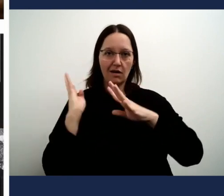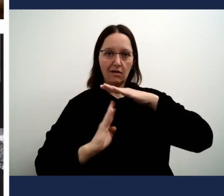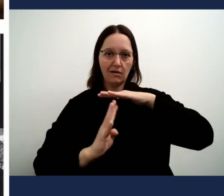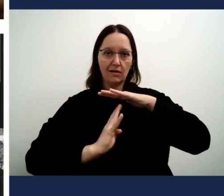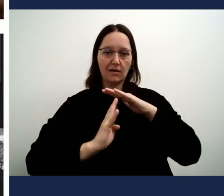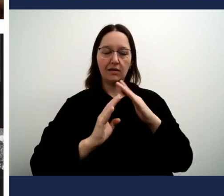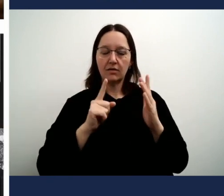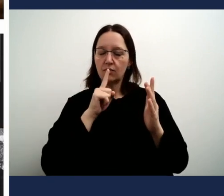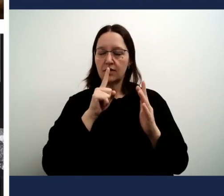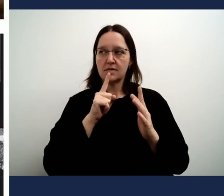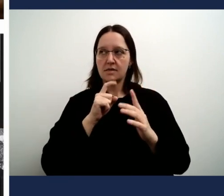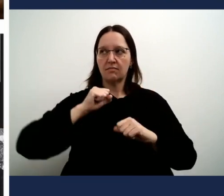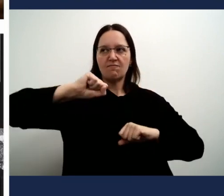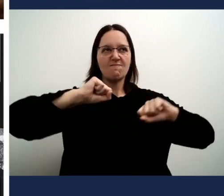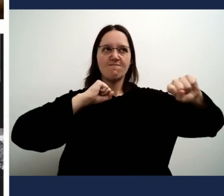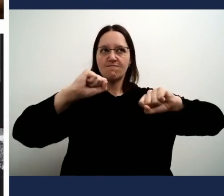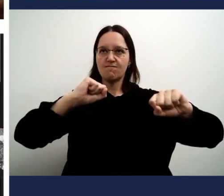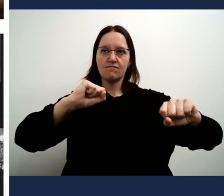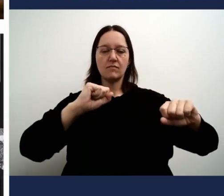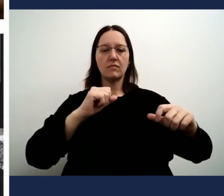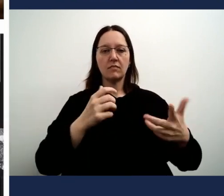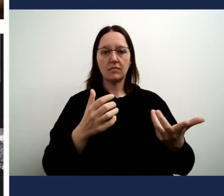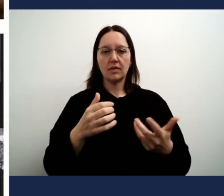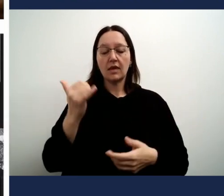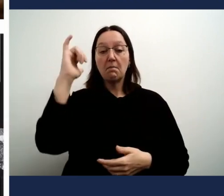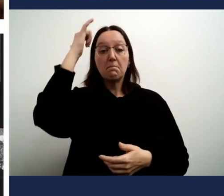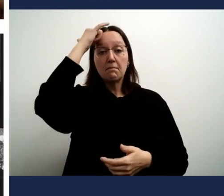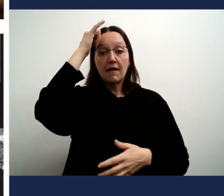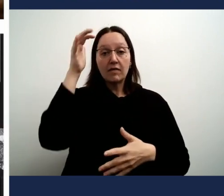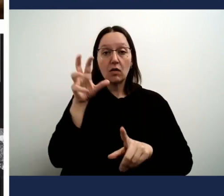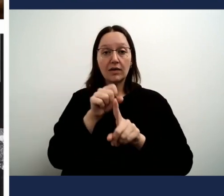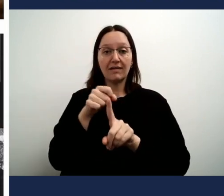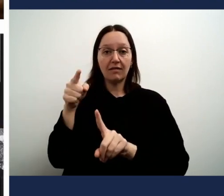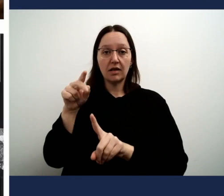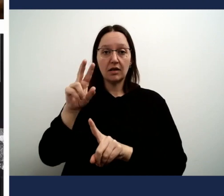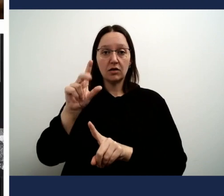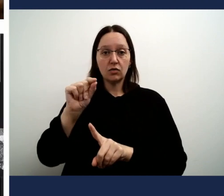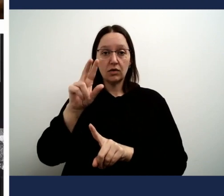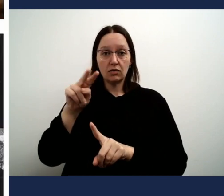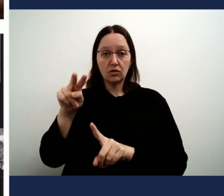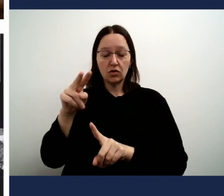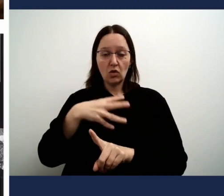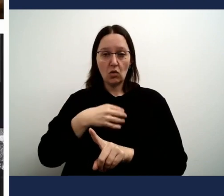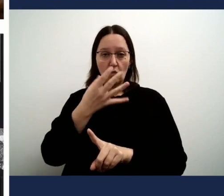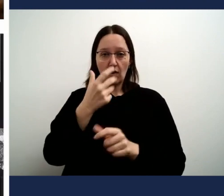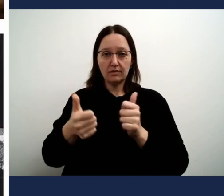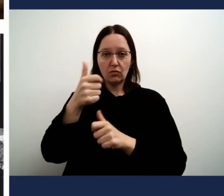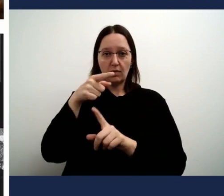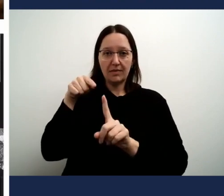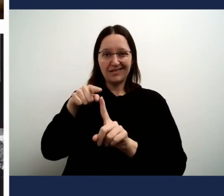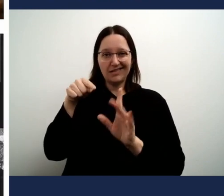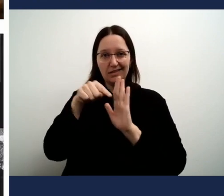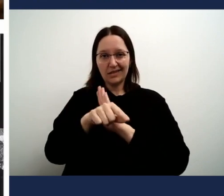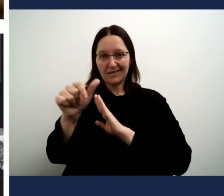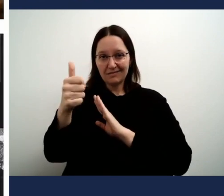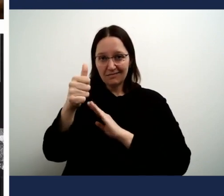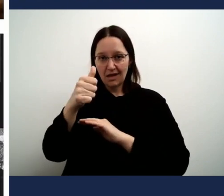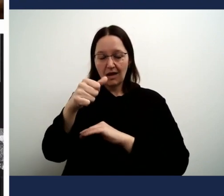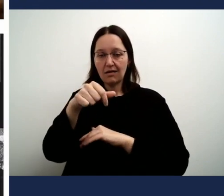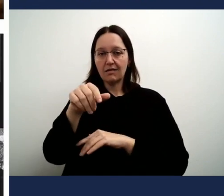Politics and social media. And one of the main focuses of some of these hate groups that have